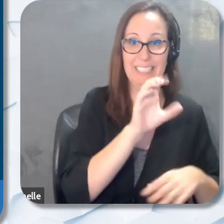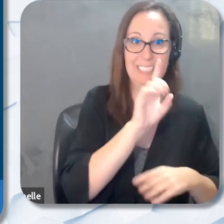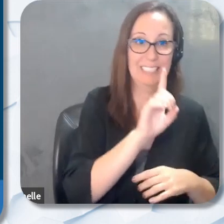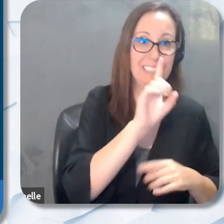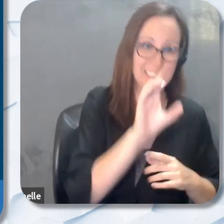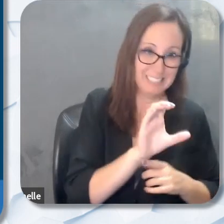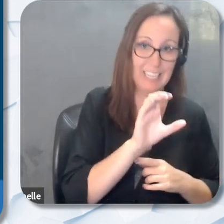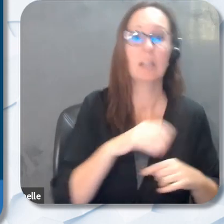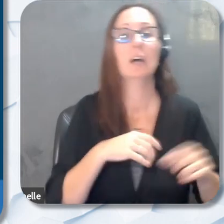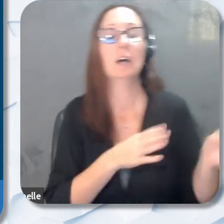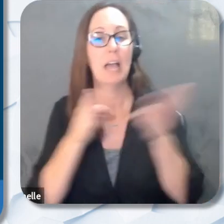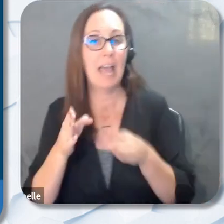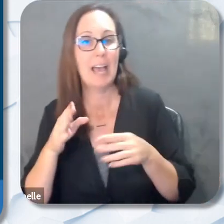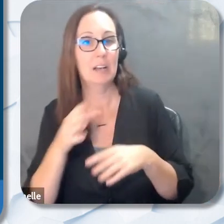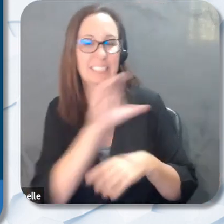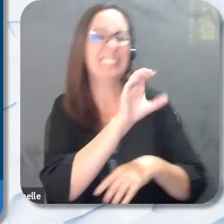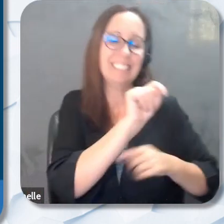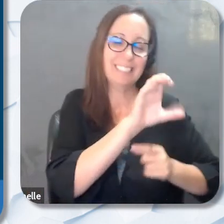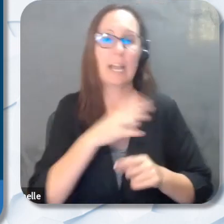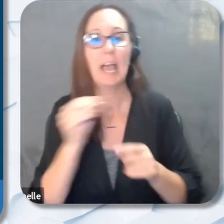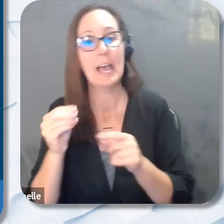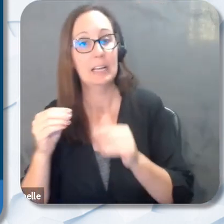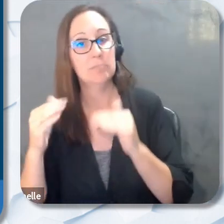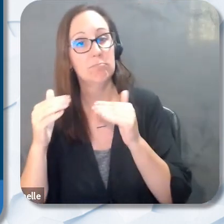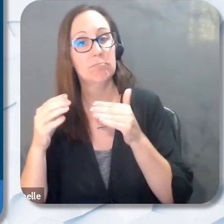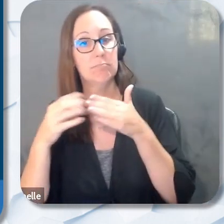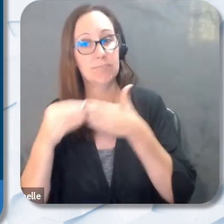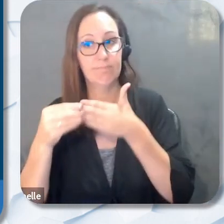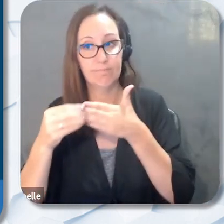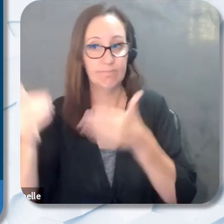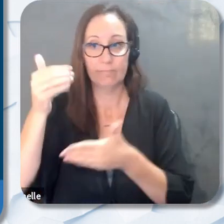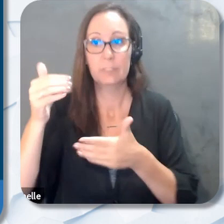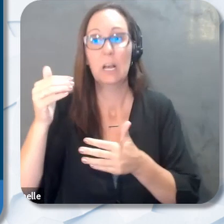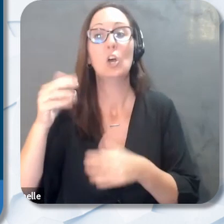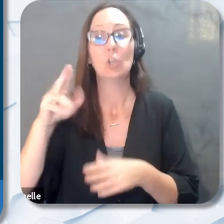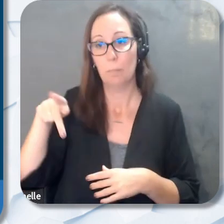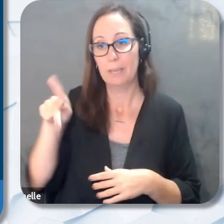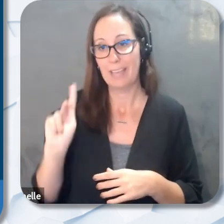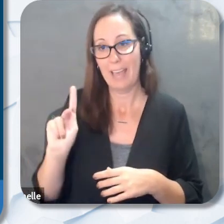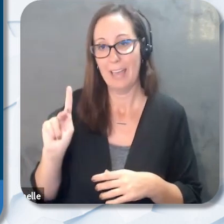to state level stewardship groups, the state leadership team and the pk p3 kitchen cabinet.